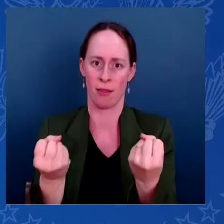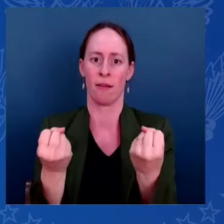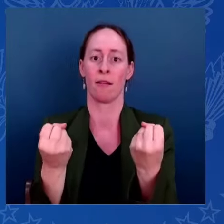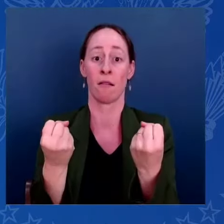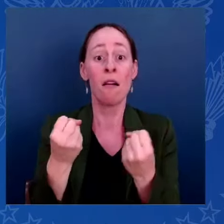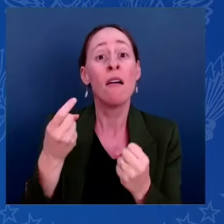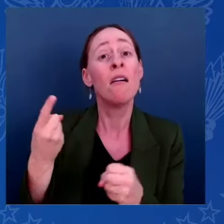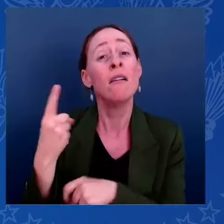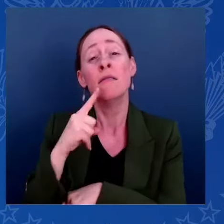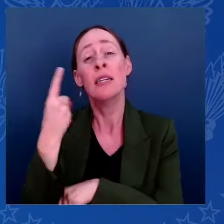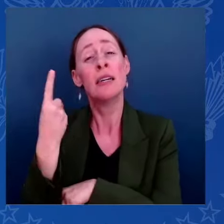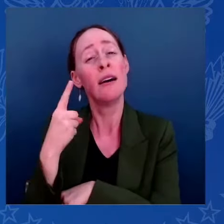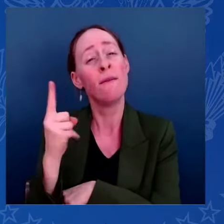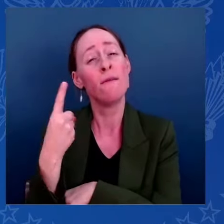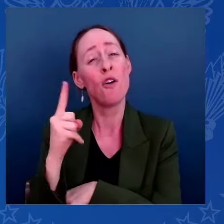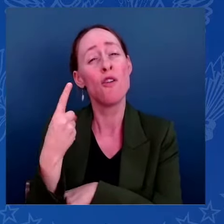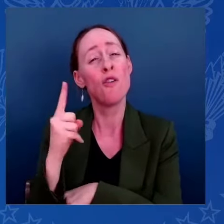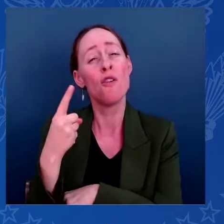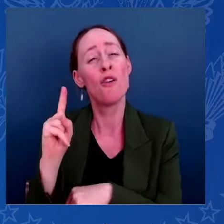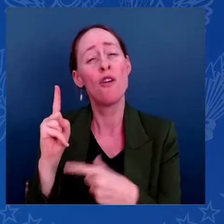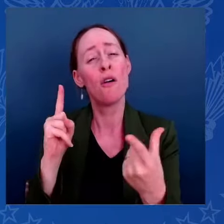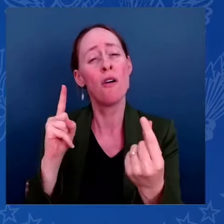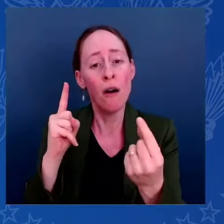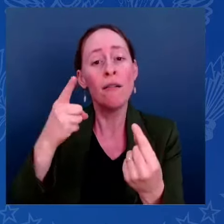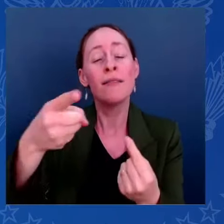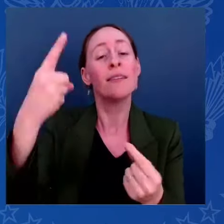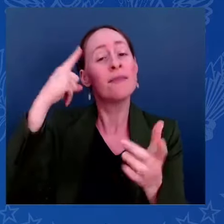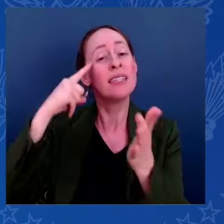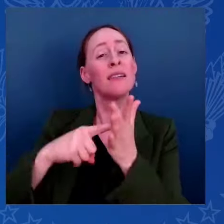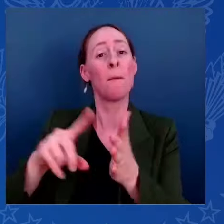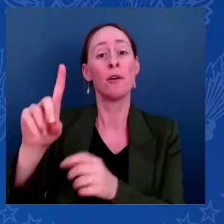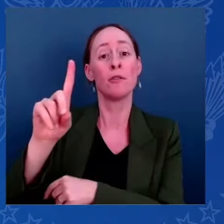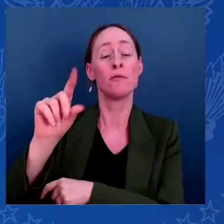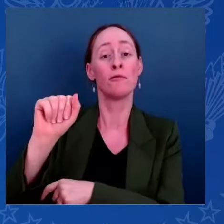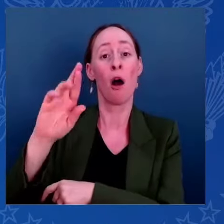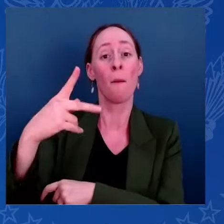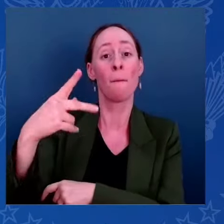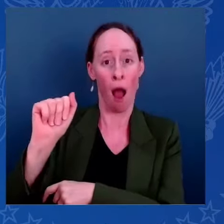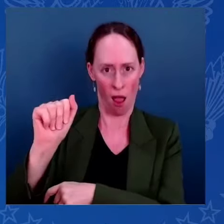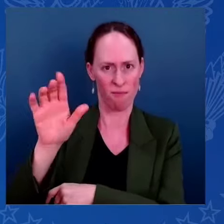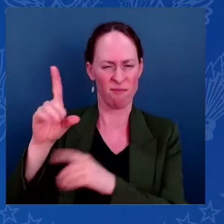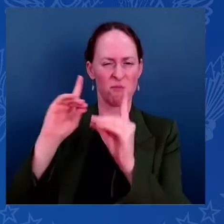Defense Department's Advanced Research Project Agency, that drove breakthroughs in everything from the internet